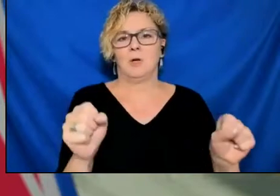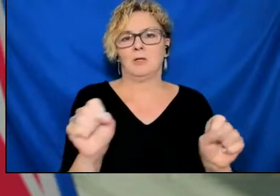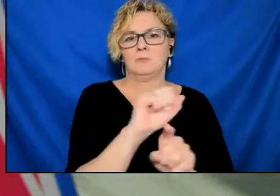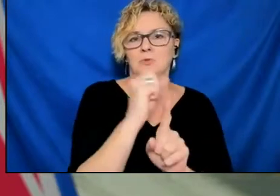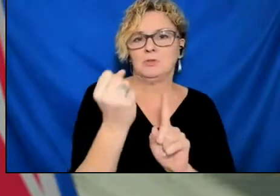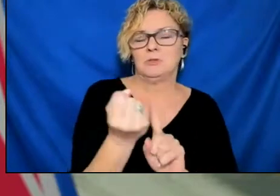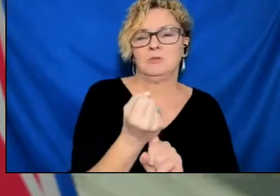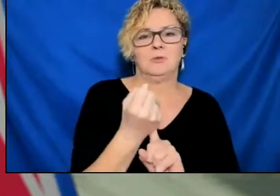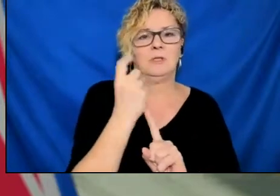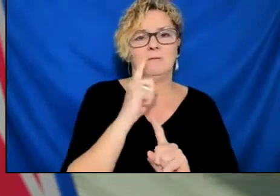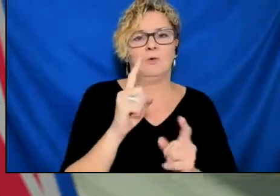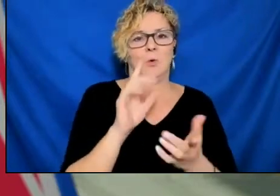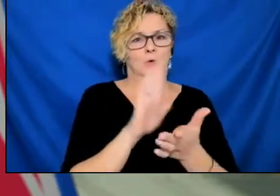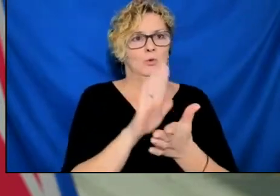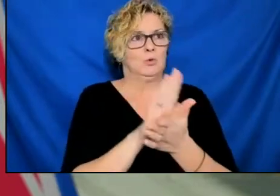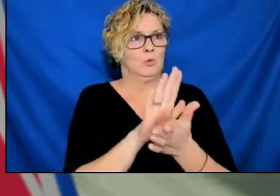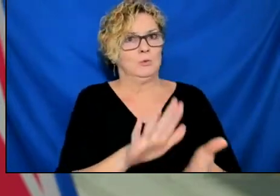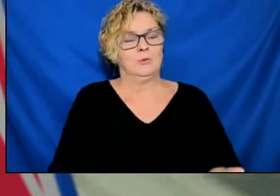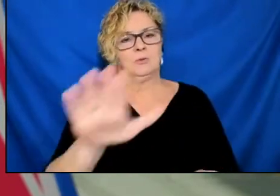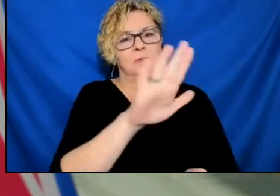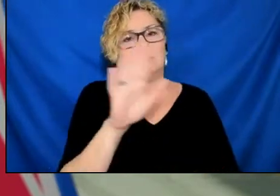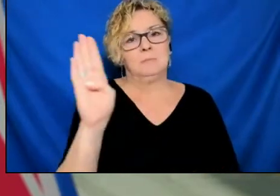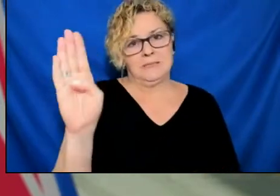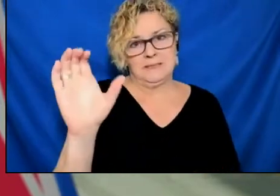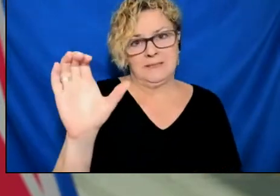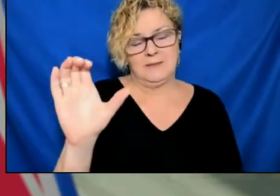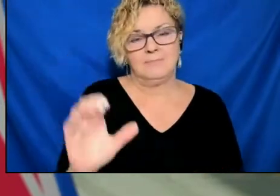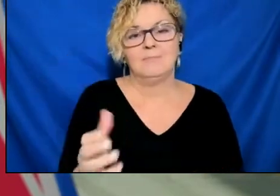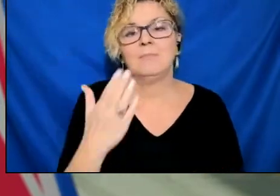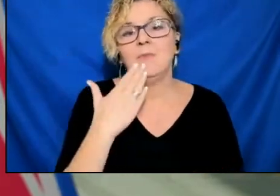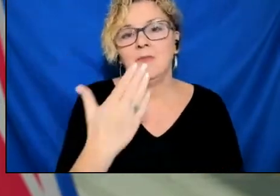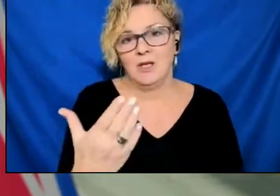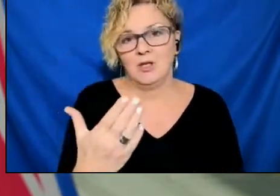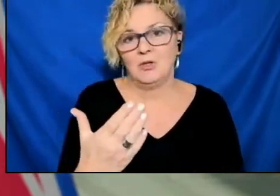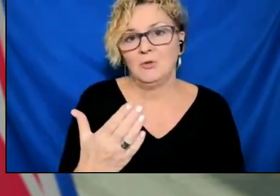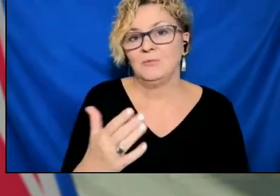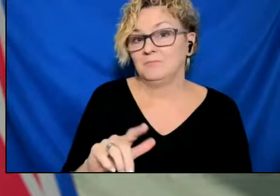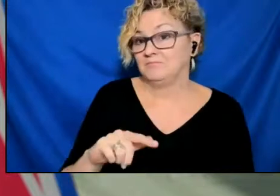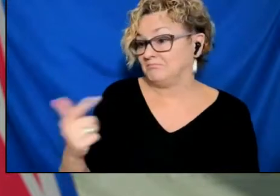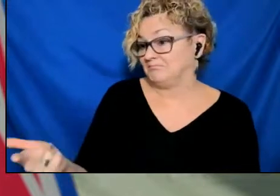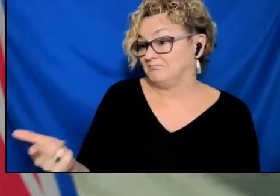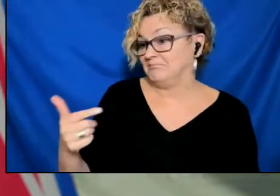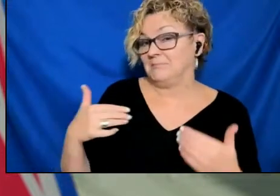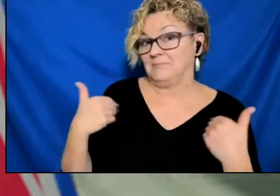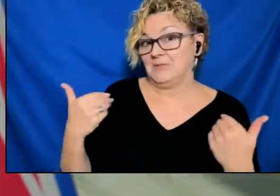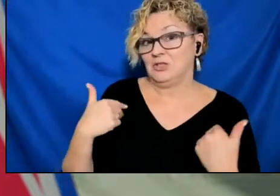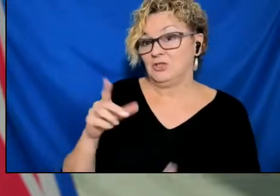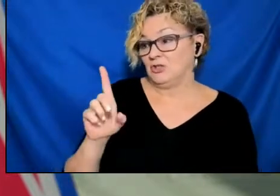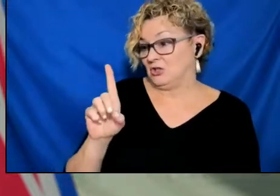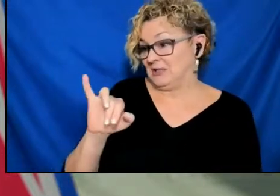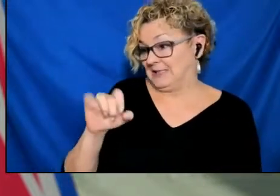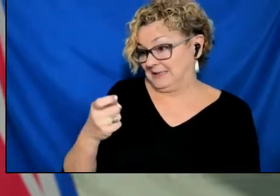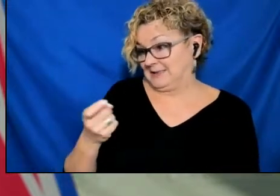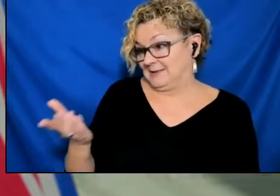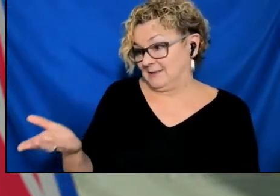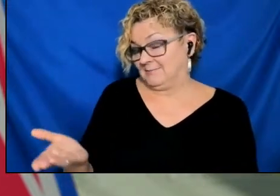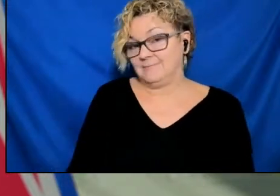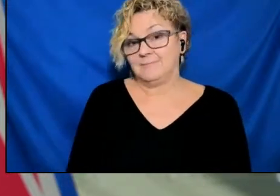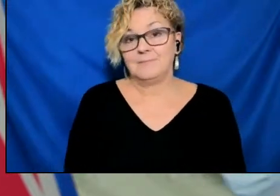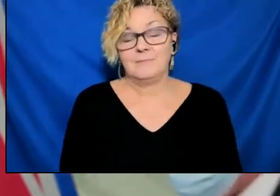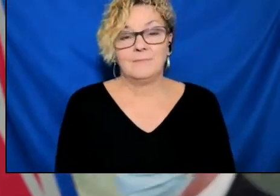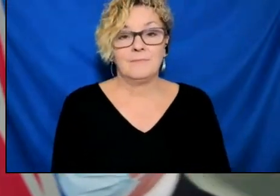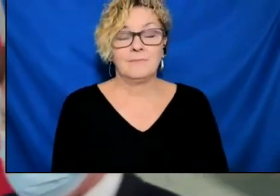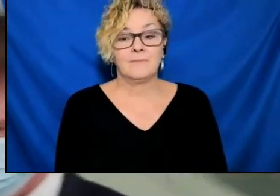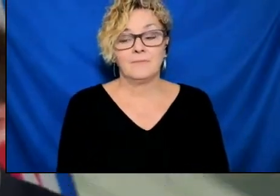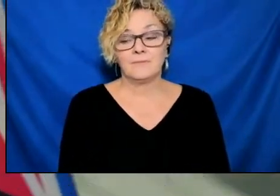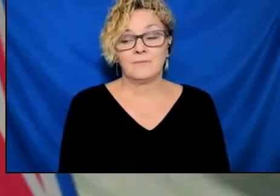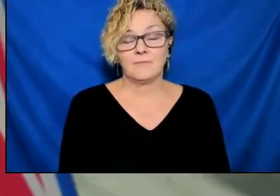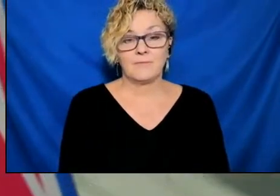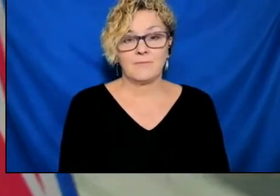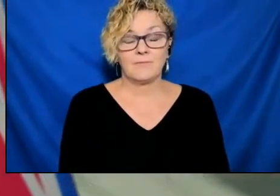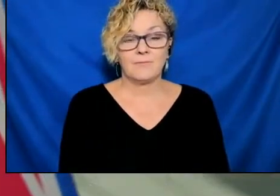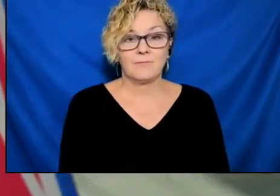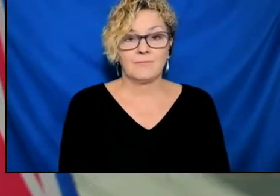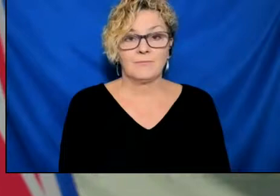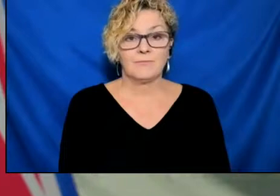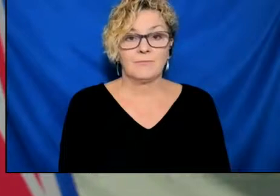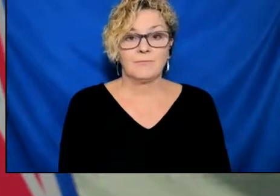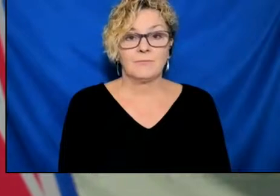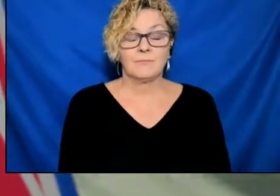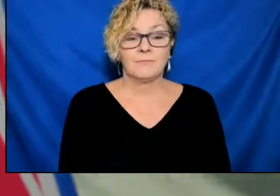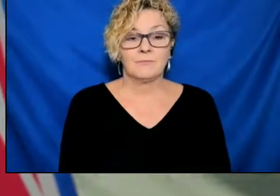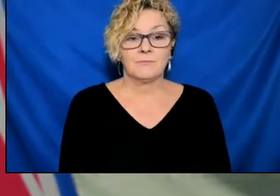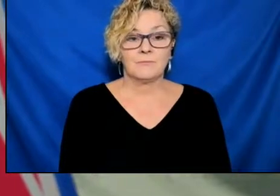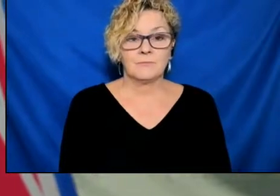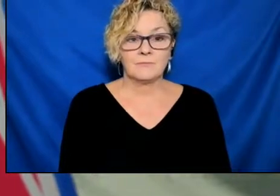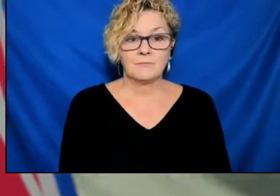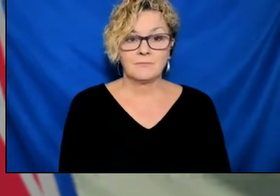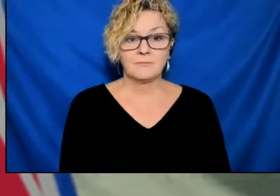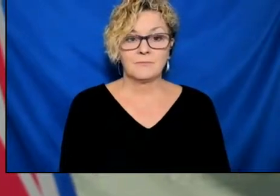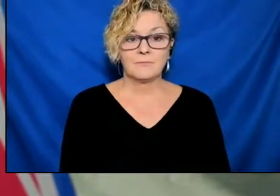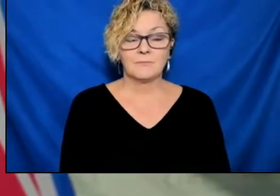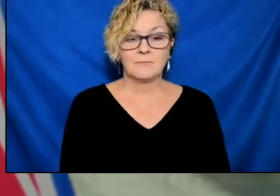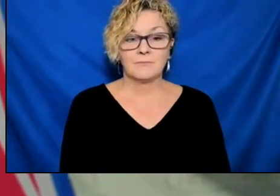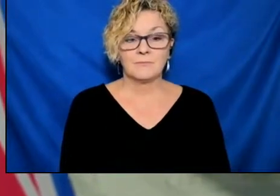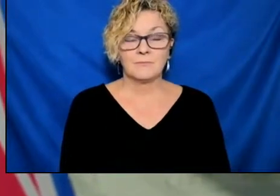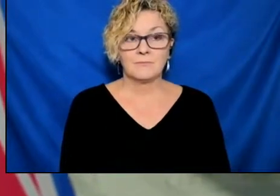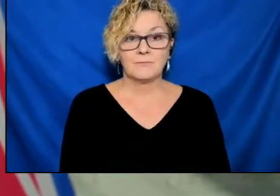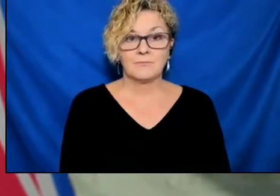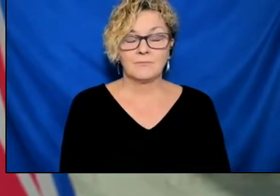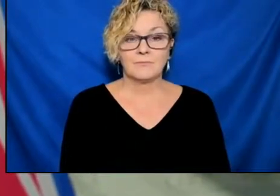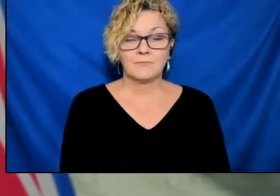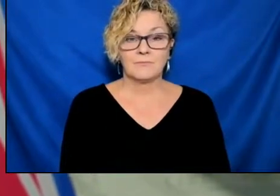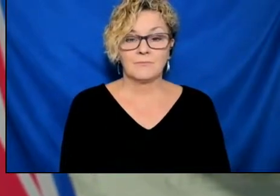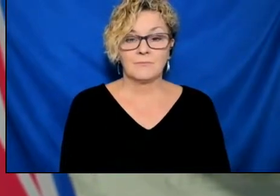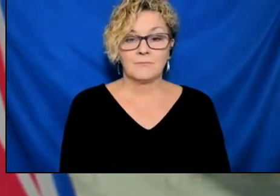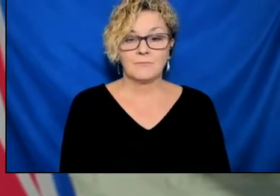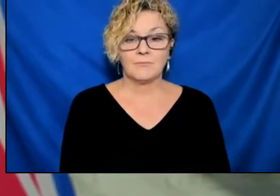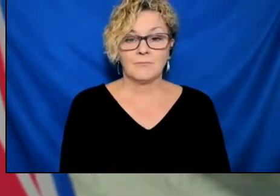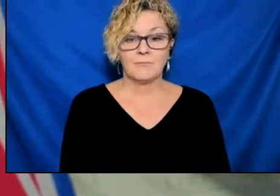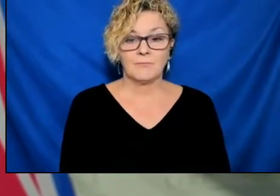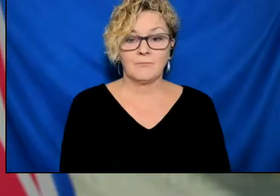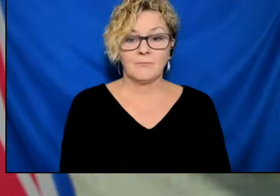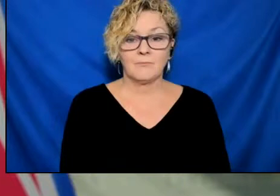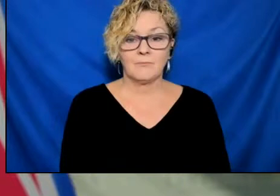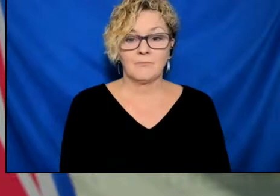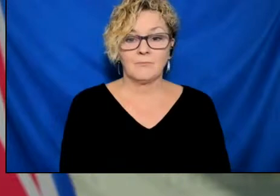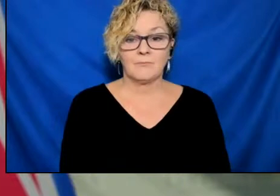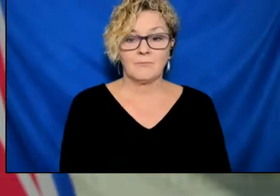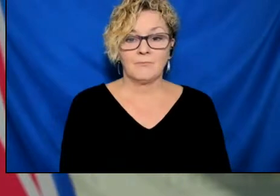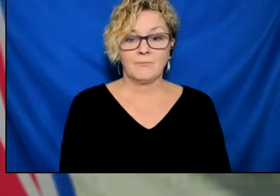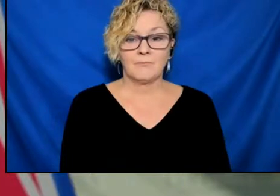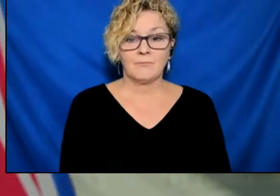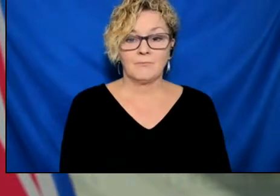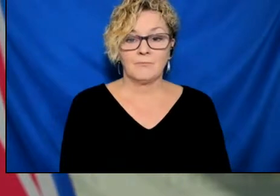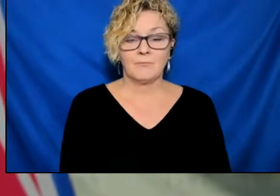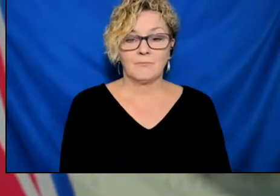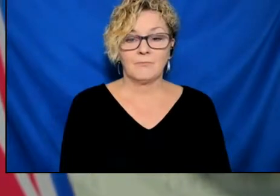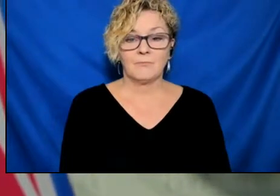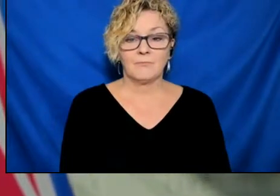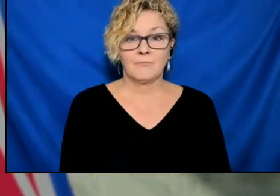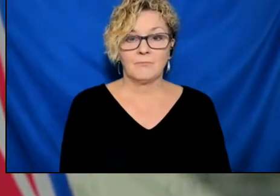Thank you very much, and I'll